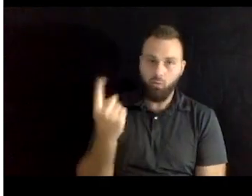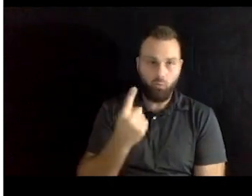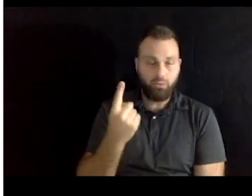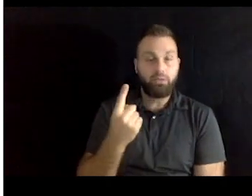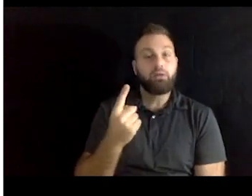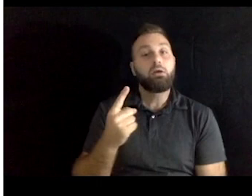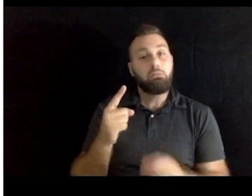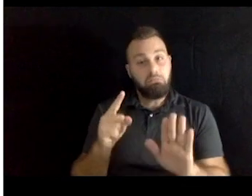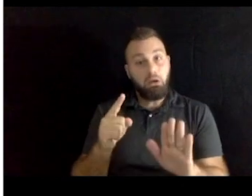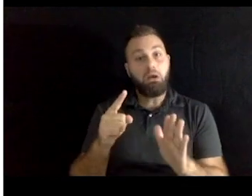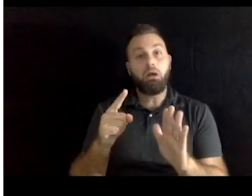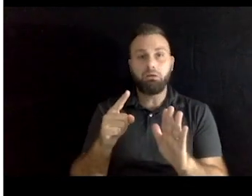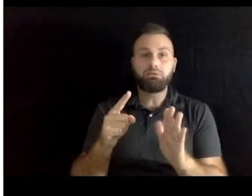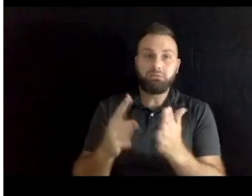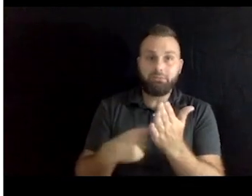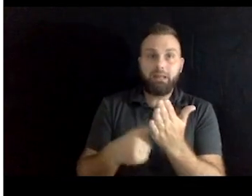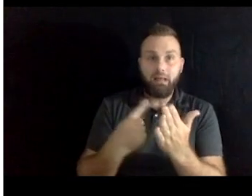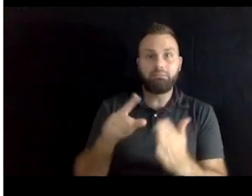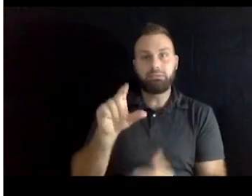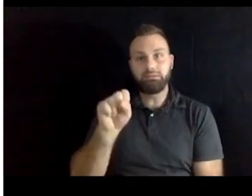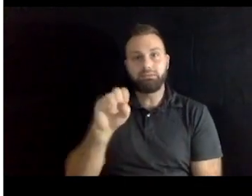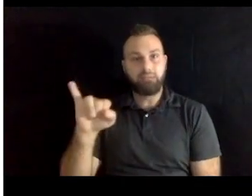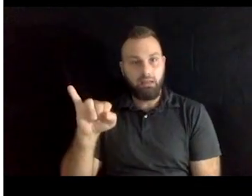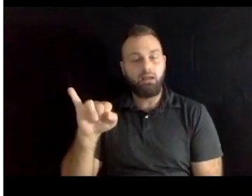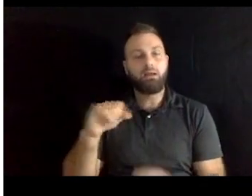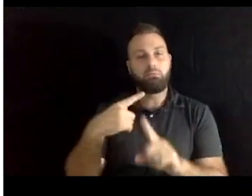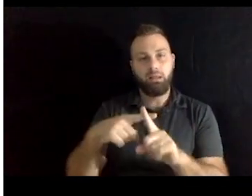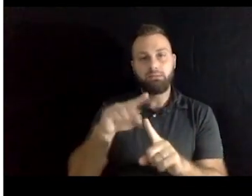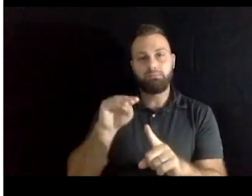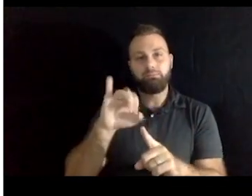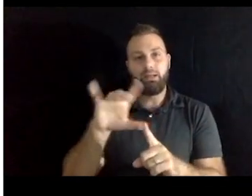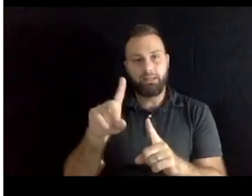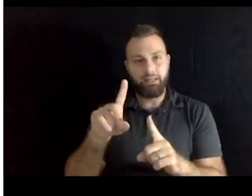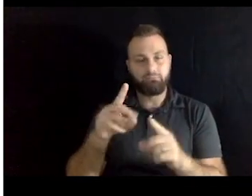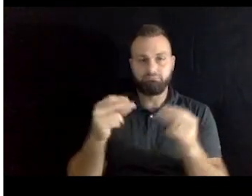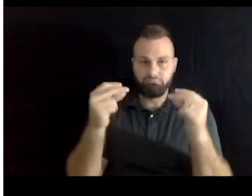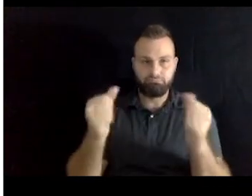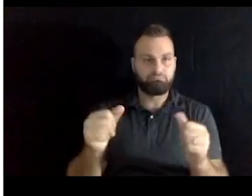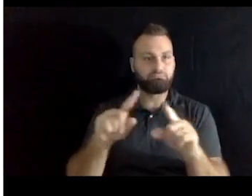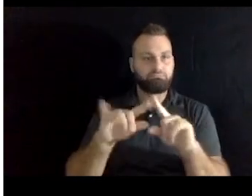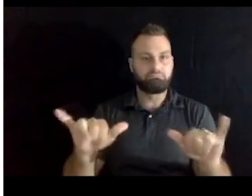You don't have to wait 24 months. Both programs use the same definitions of disability.